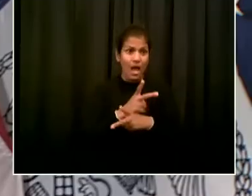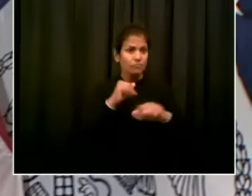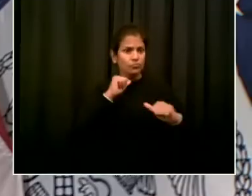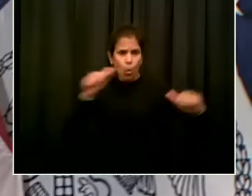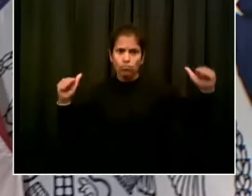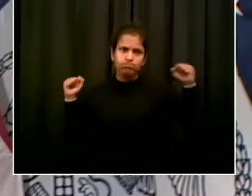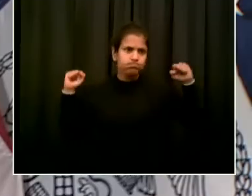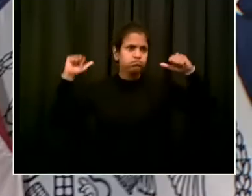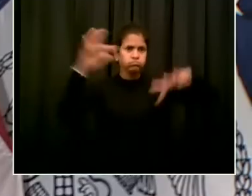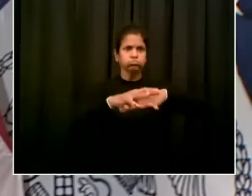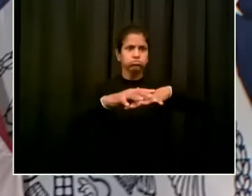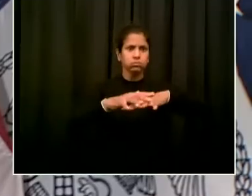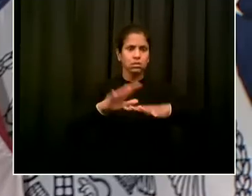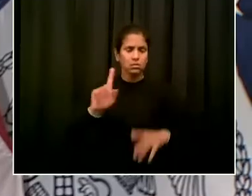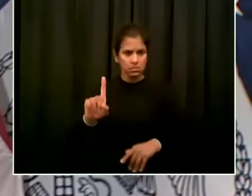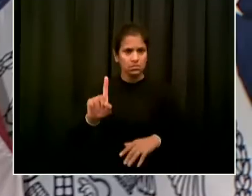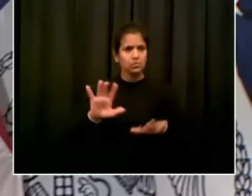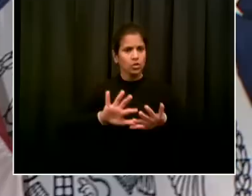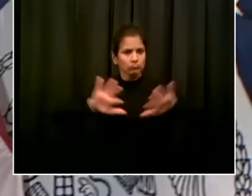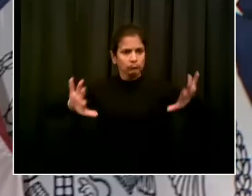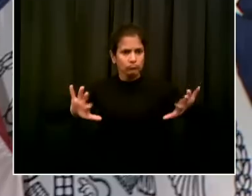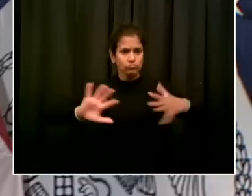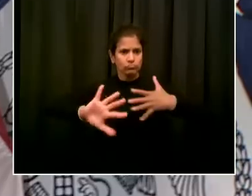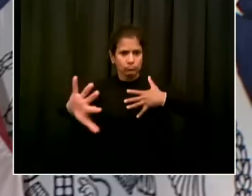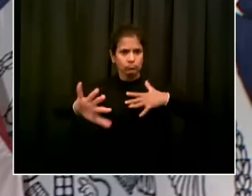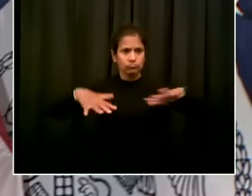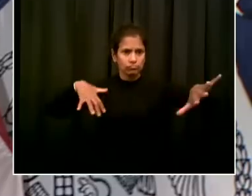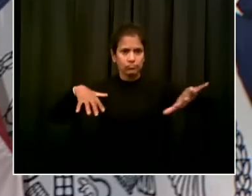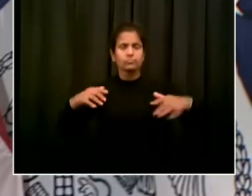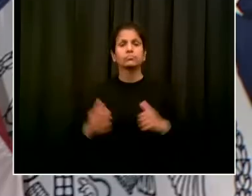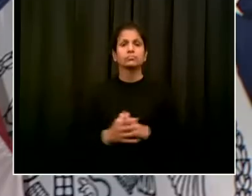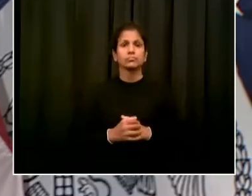ETHRRWIE LLLL BE E ENFORCEMENT, PARTICULARLY IN TERMS OF LARGE GATHERINGS. THAT IS SOMETHING WE ARE